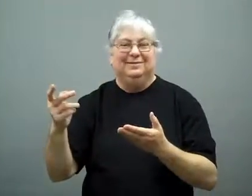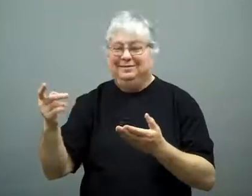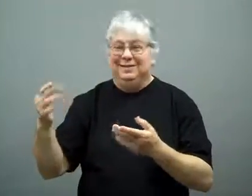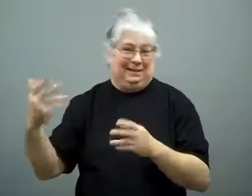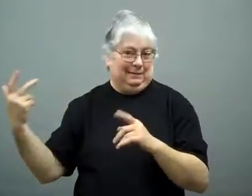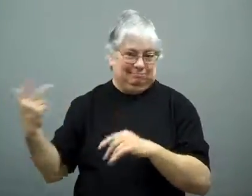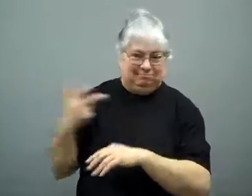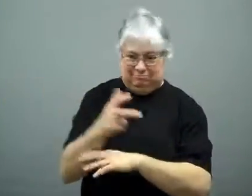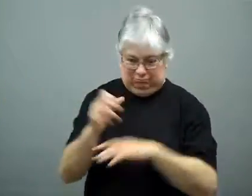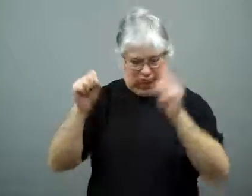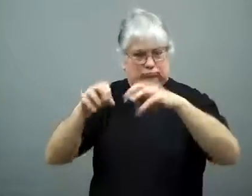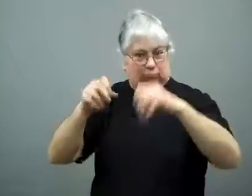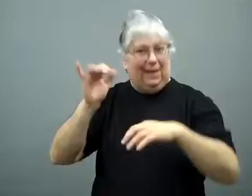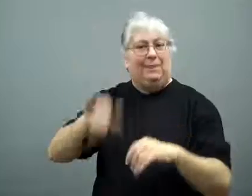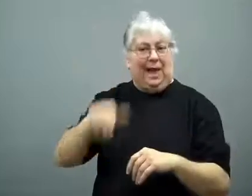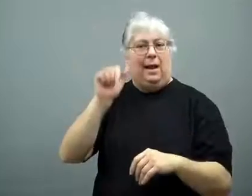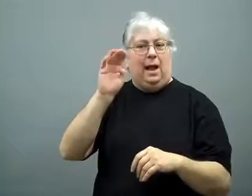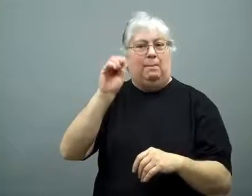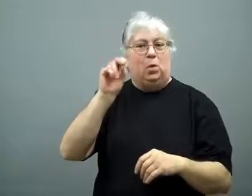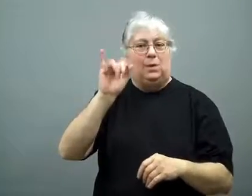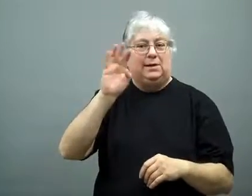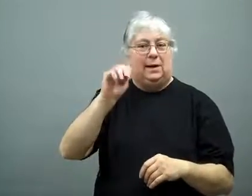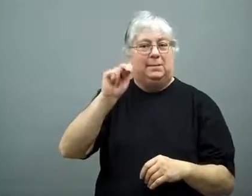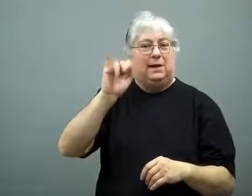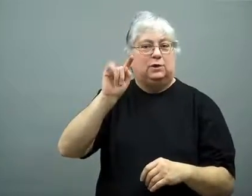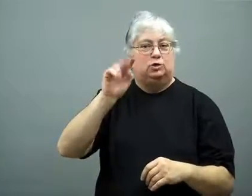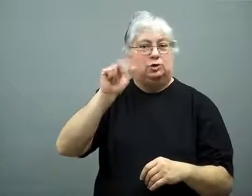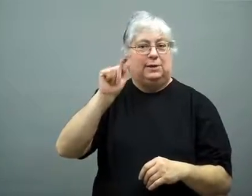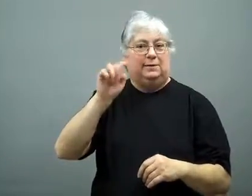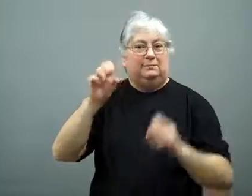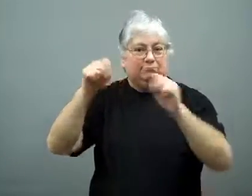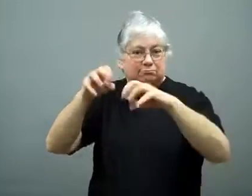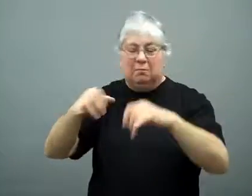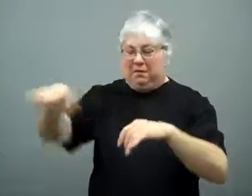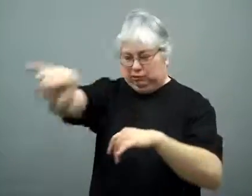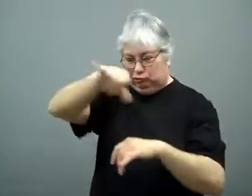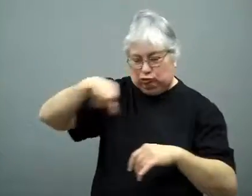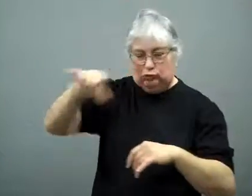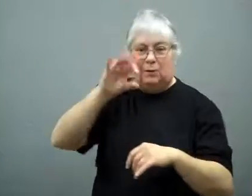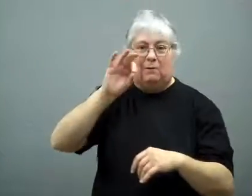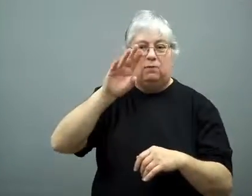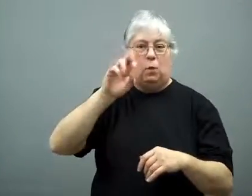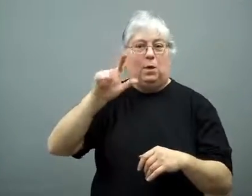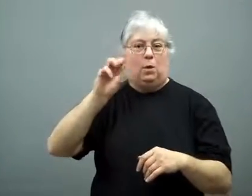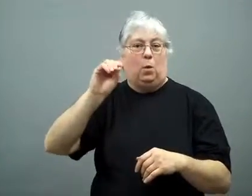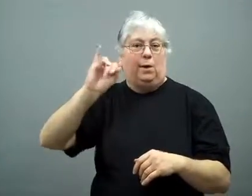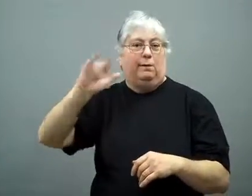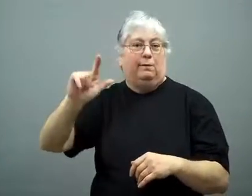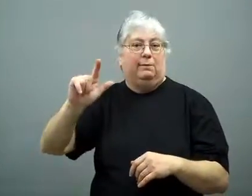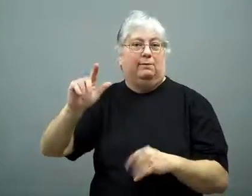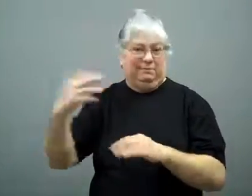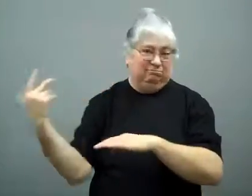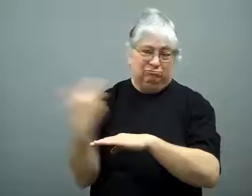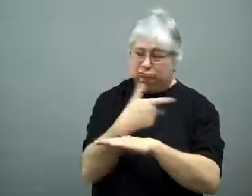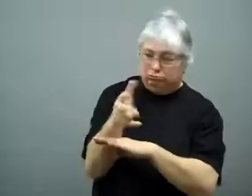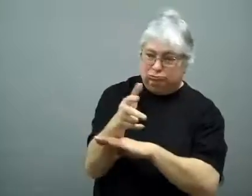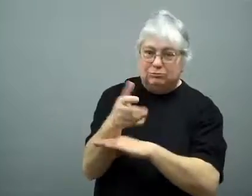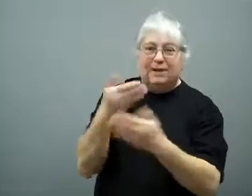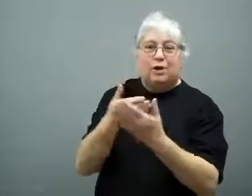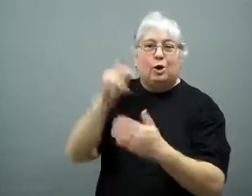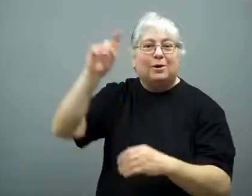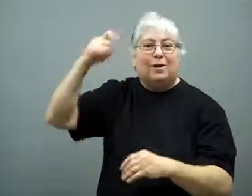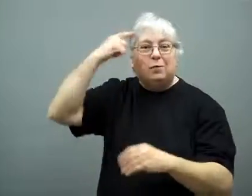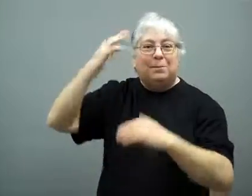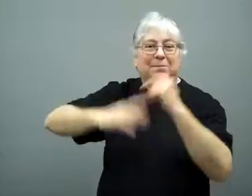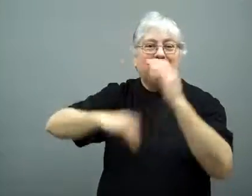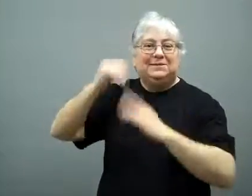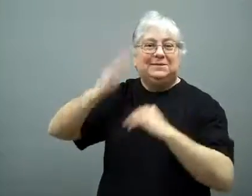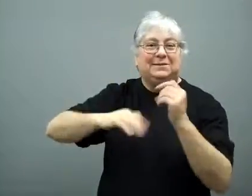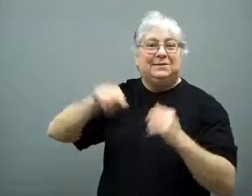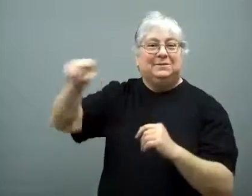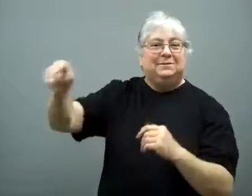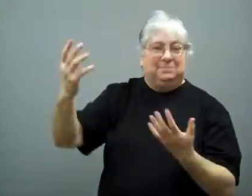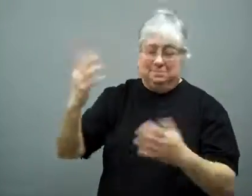He pulled up with the truck full of ammonium nitrate and fuel oil.